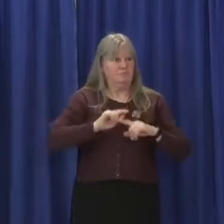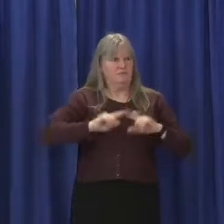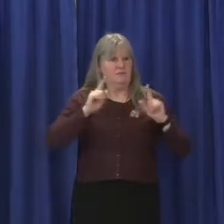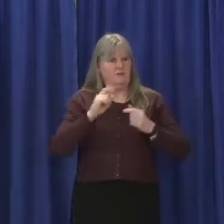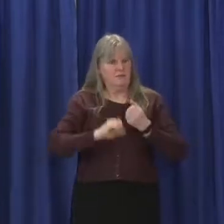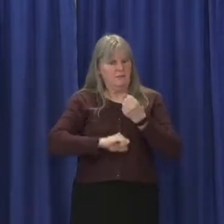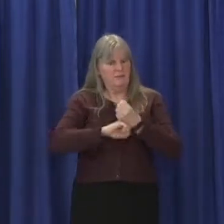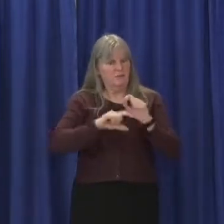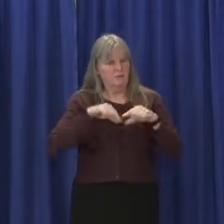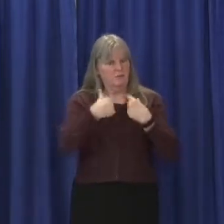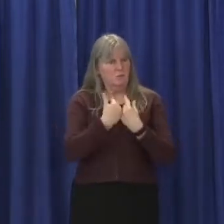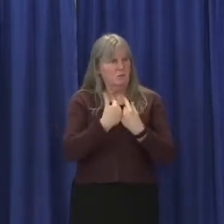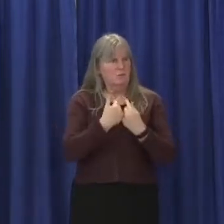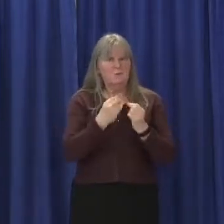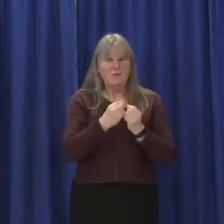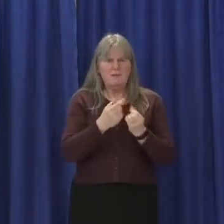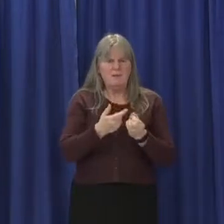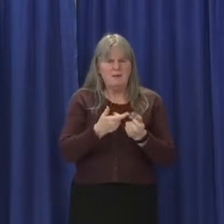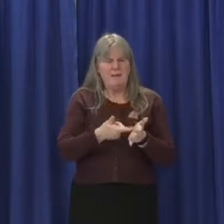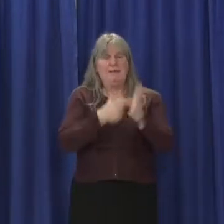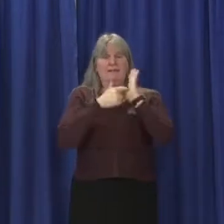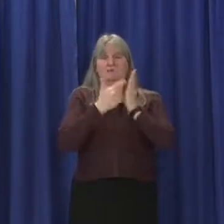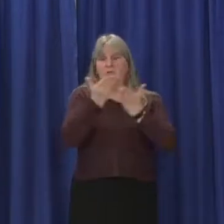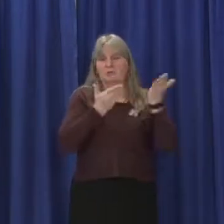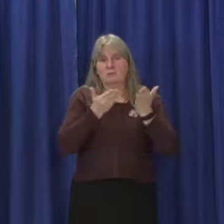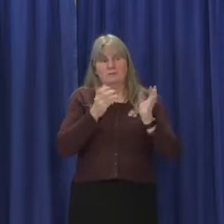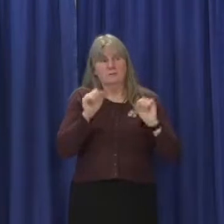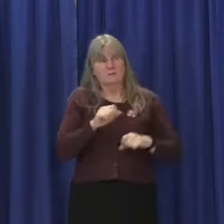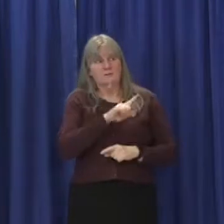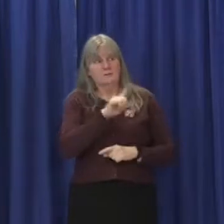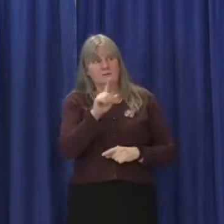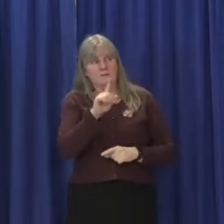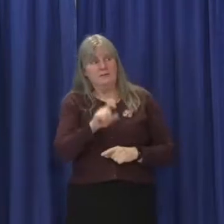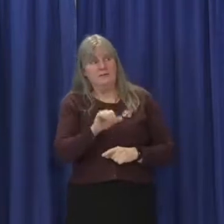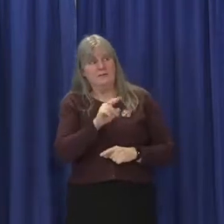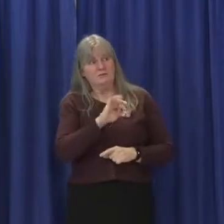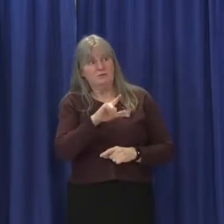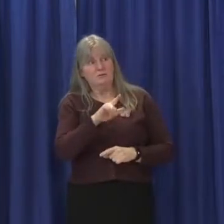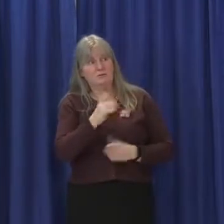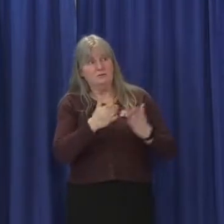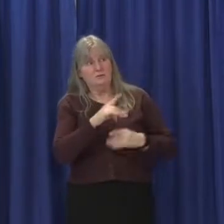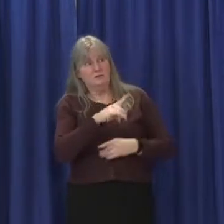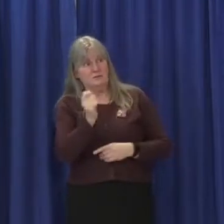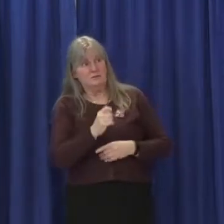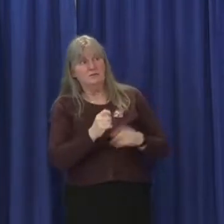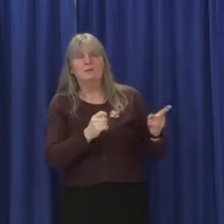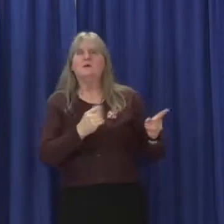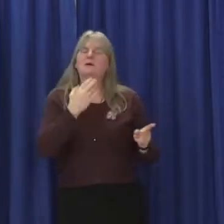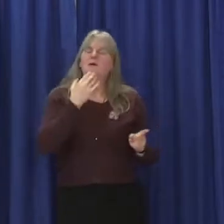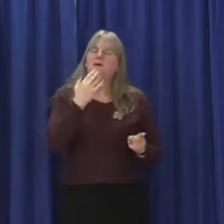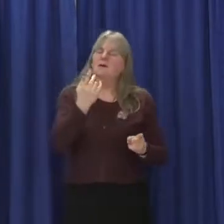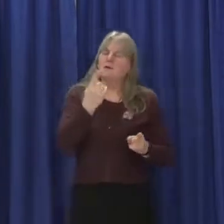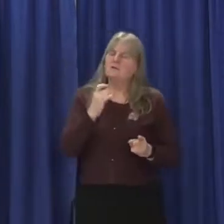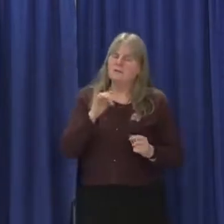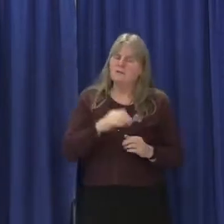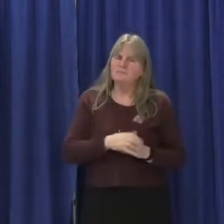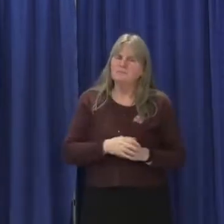groups essential, I guess? Haley, Thanks for that question. Throughout the pandemic, the--